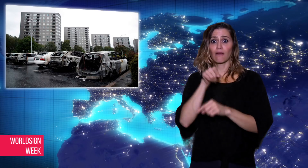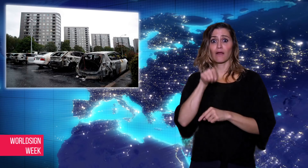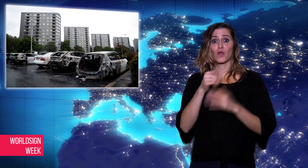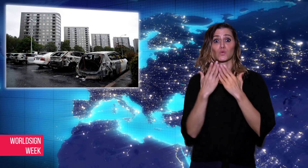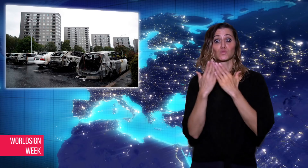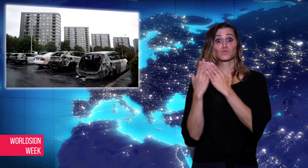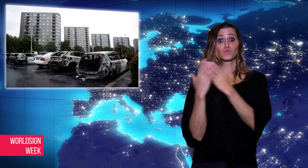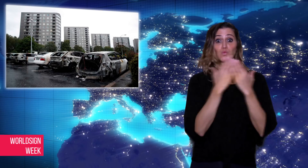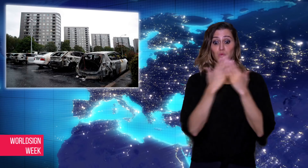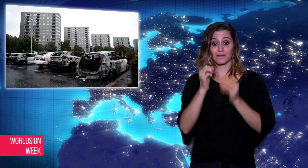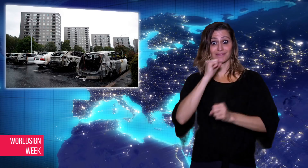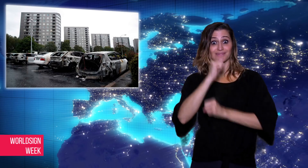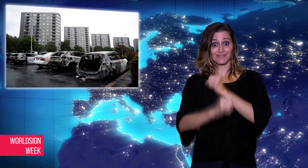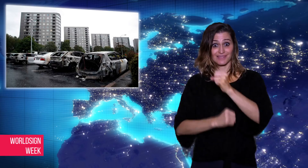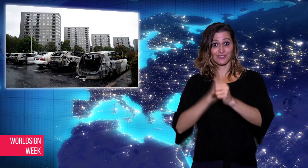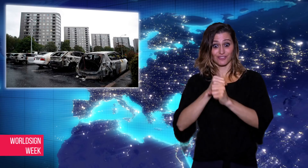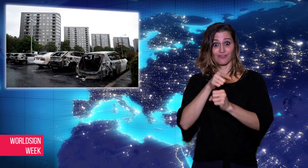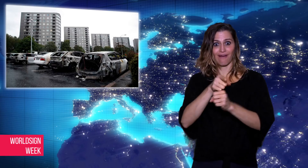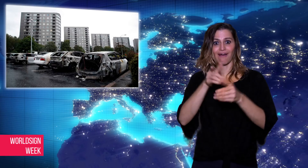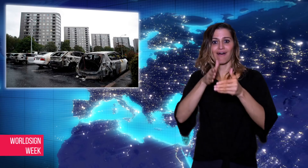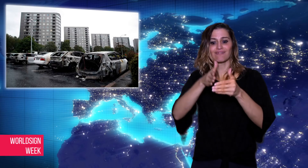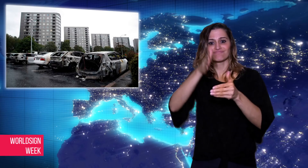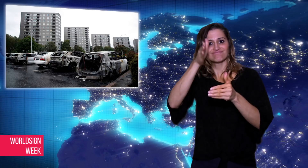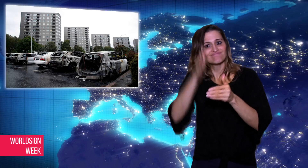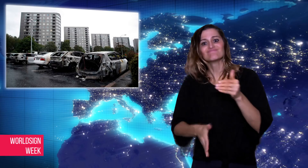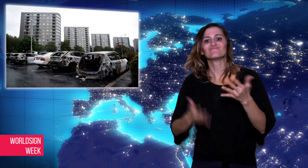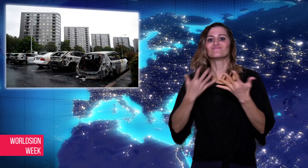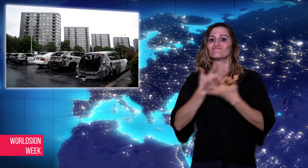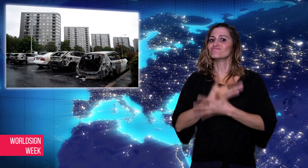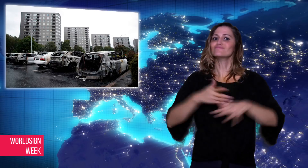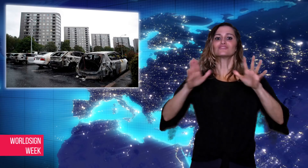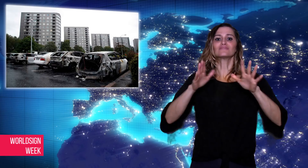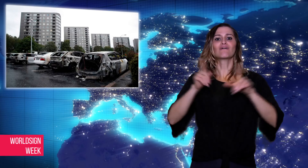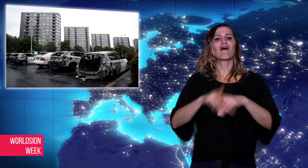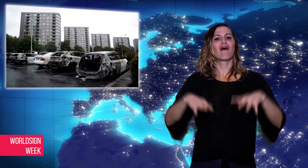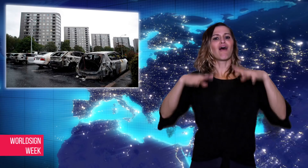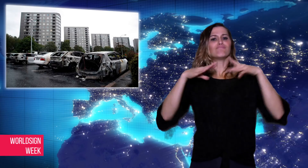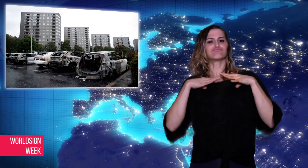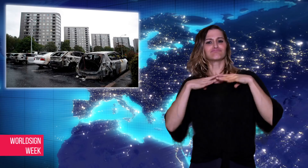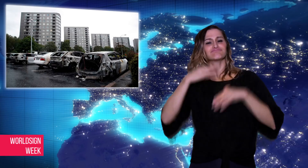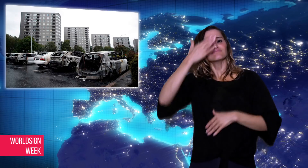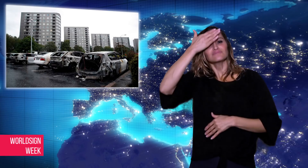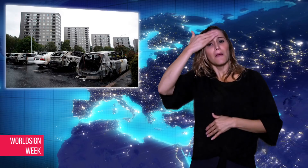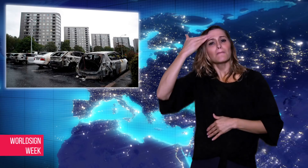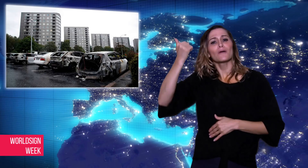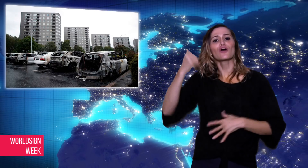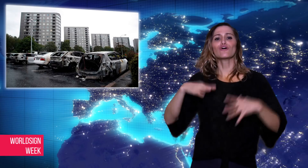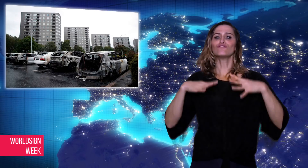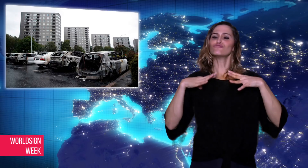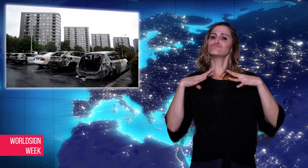the end of a school year or at the